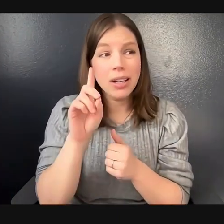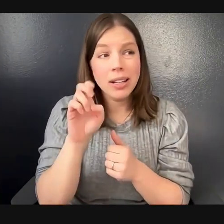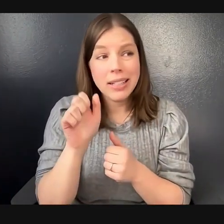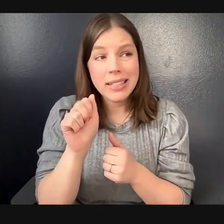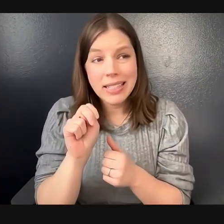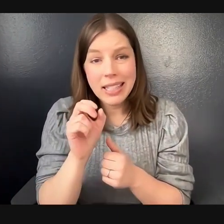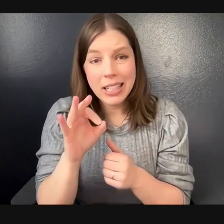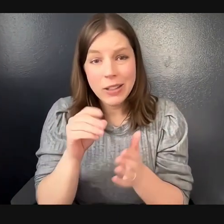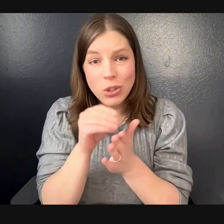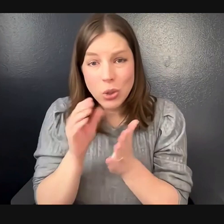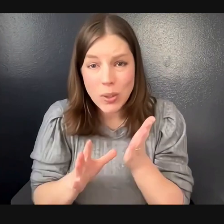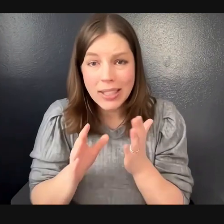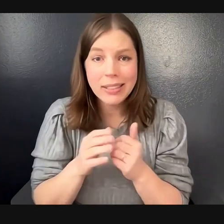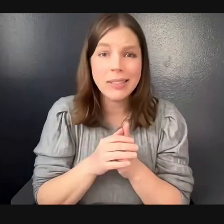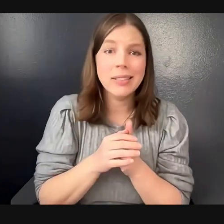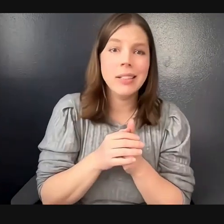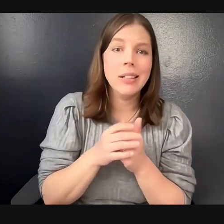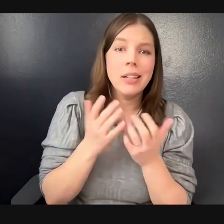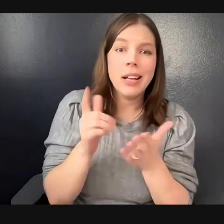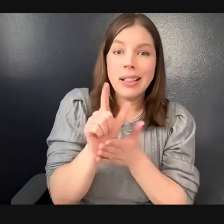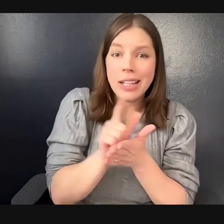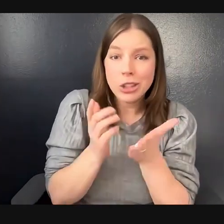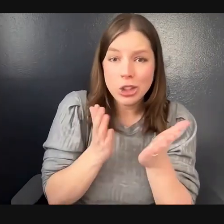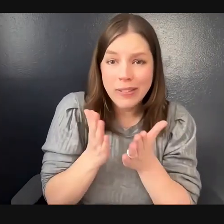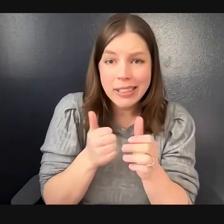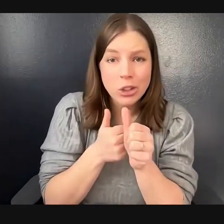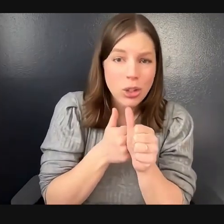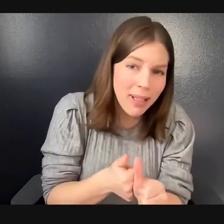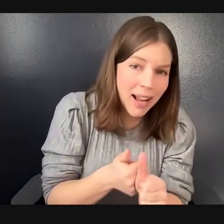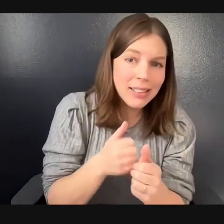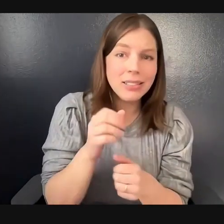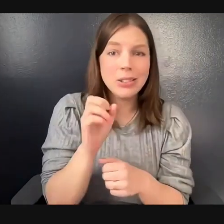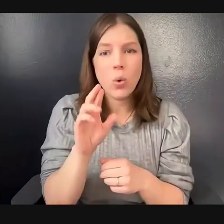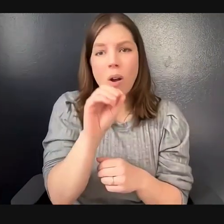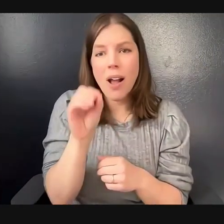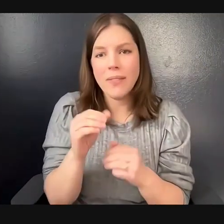Maybe search out search terms, like, legal services, or Office